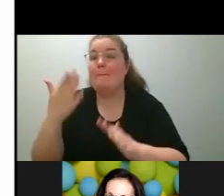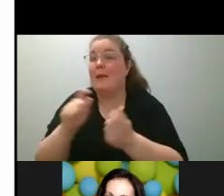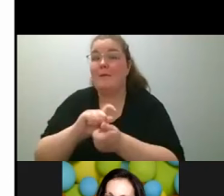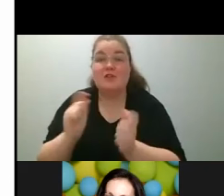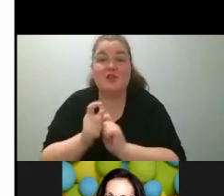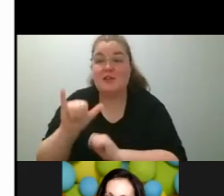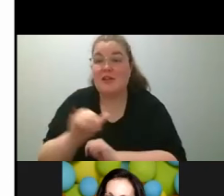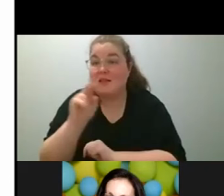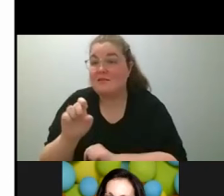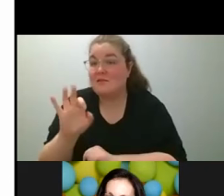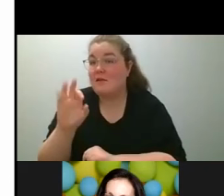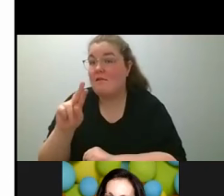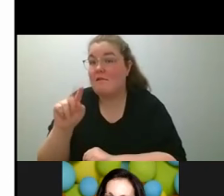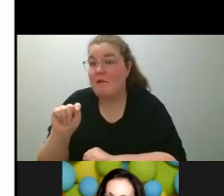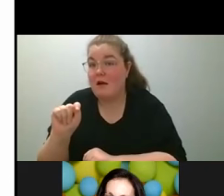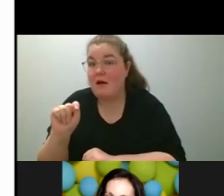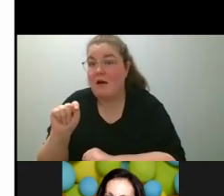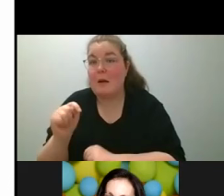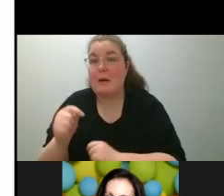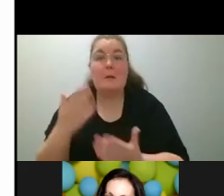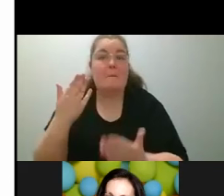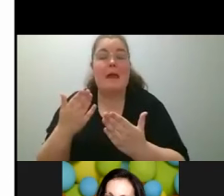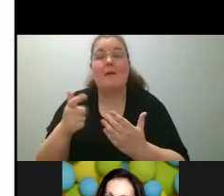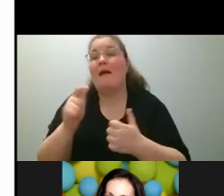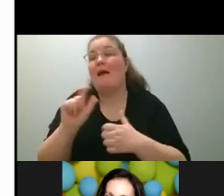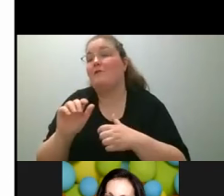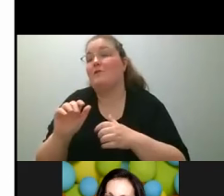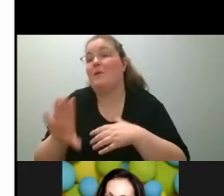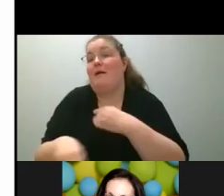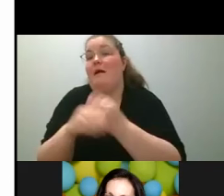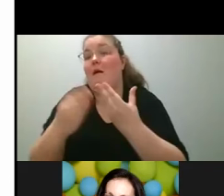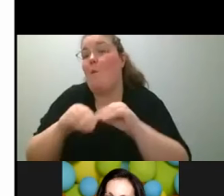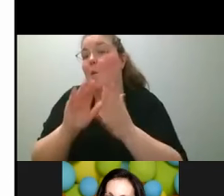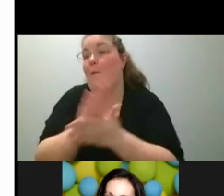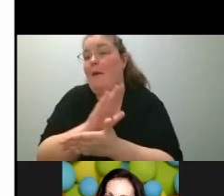or perhaps even changing the amount of pages that the document is depending on the density.